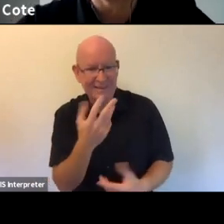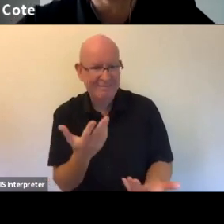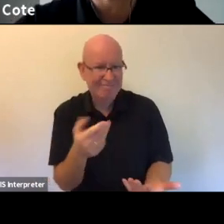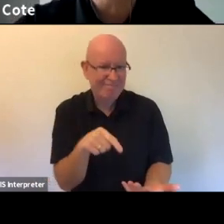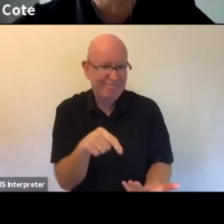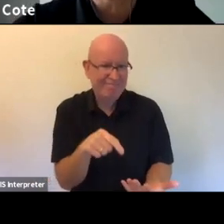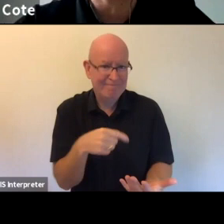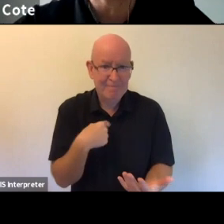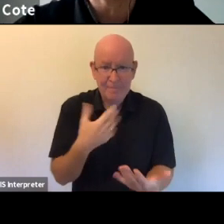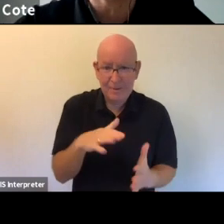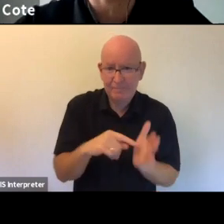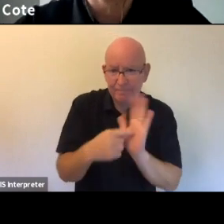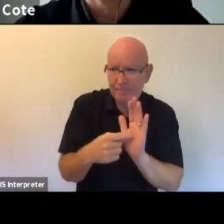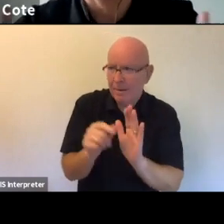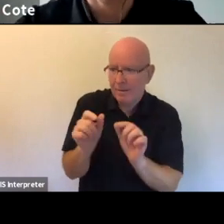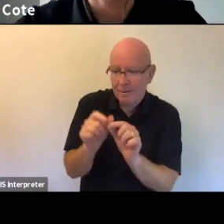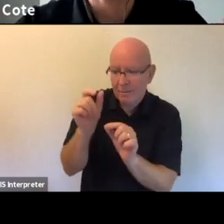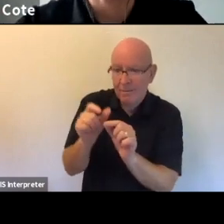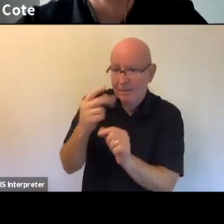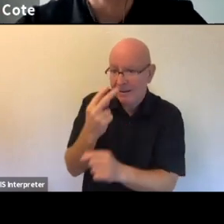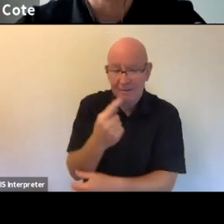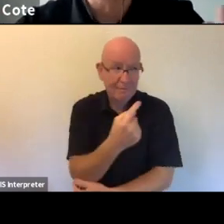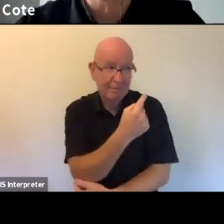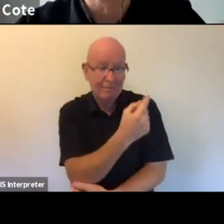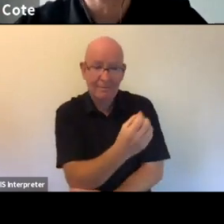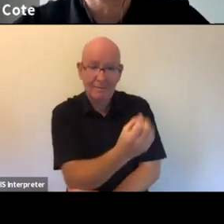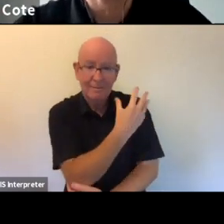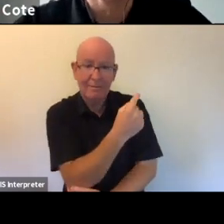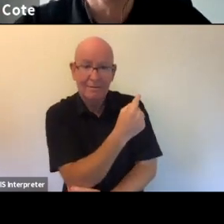when they try to participate. And we are not talking about extravagant participation